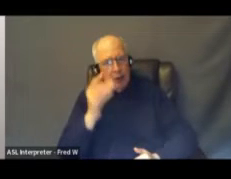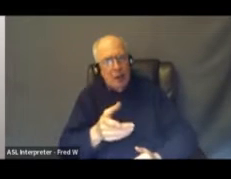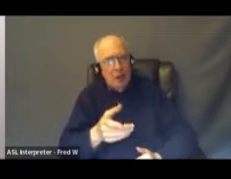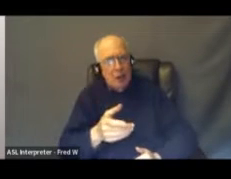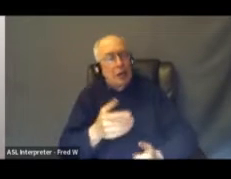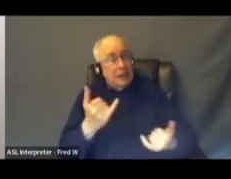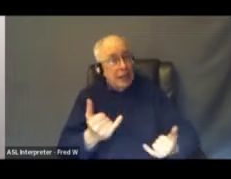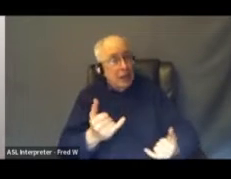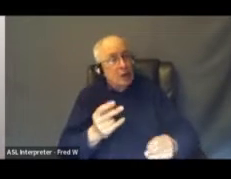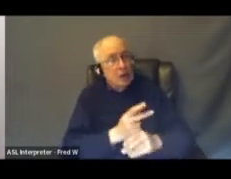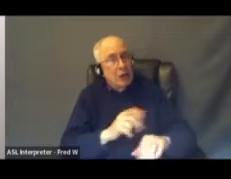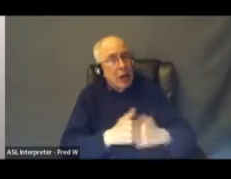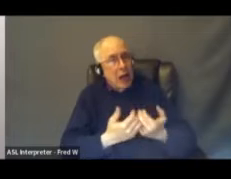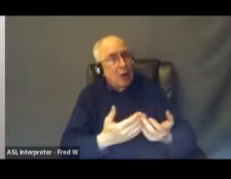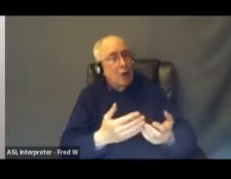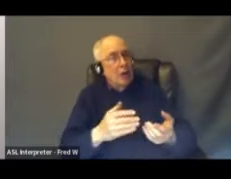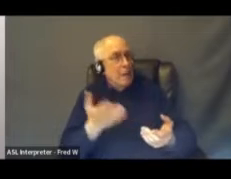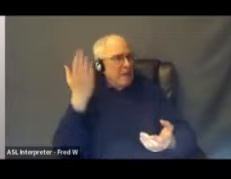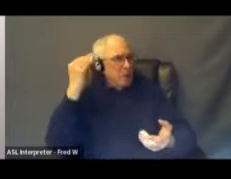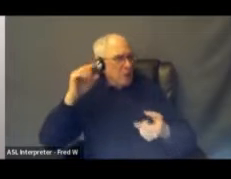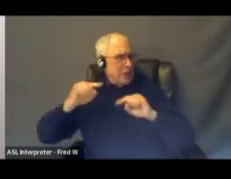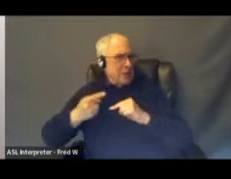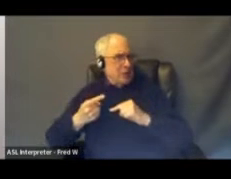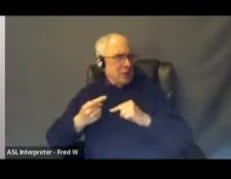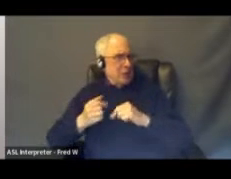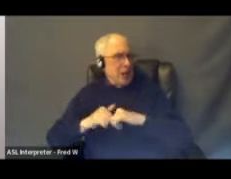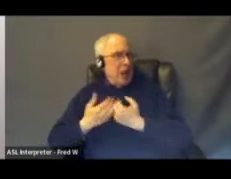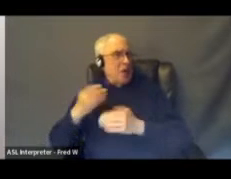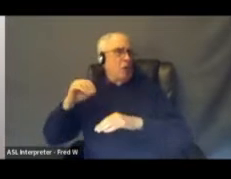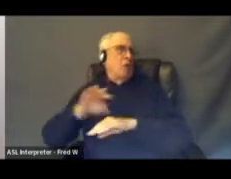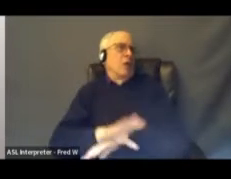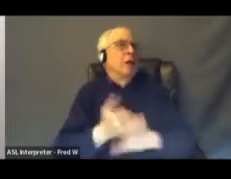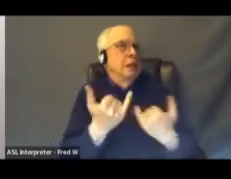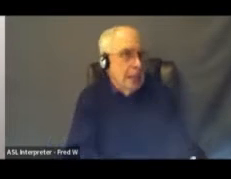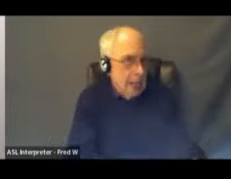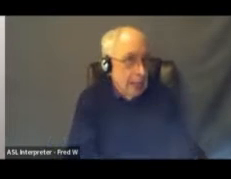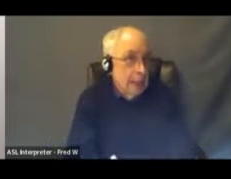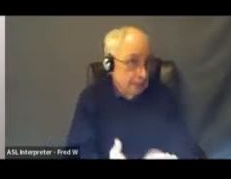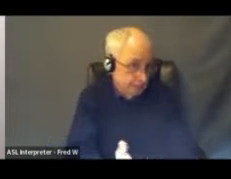injuries are affecting you today. So that then we can make some changes to give you a better tomorrow.